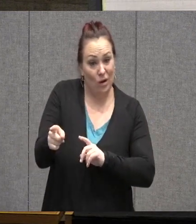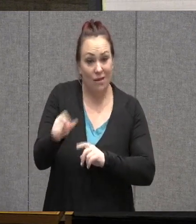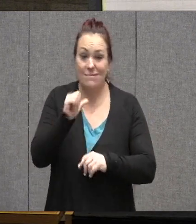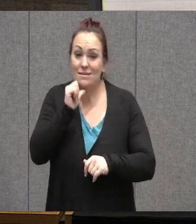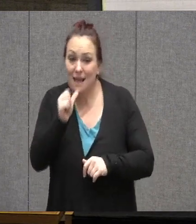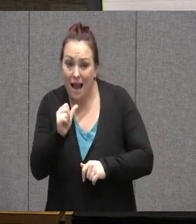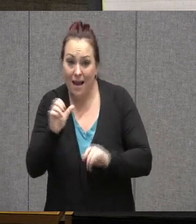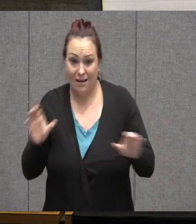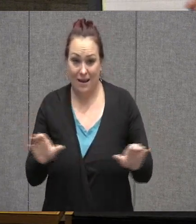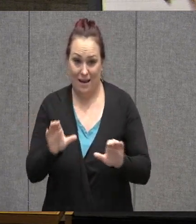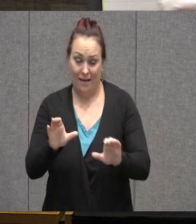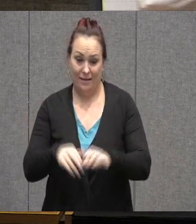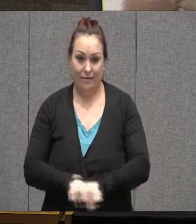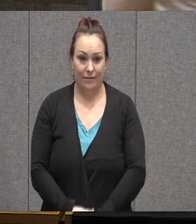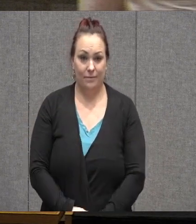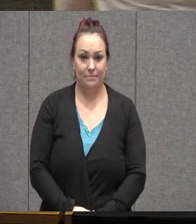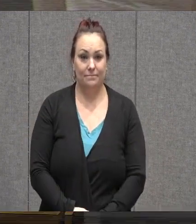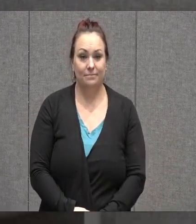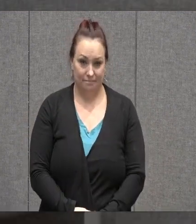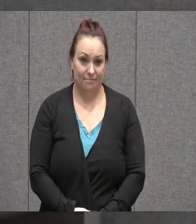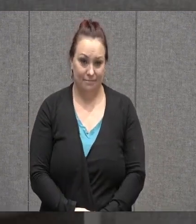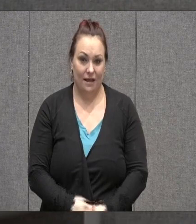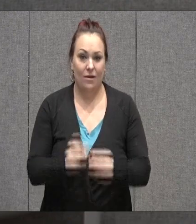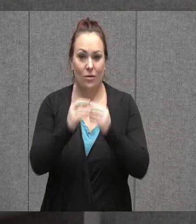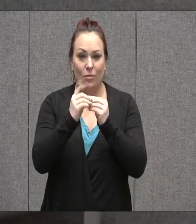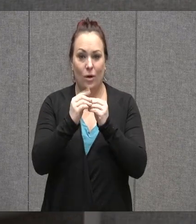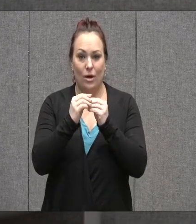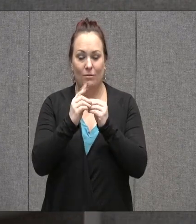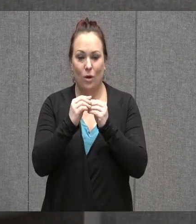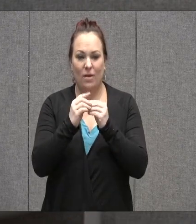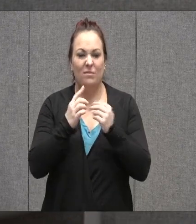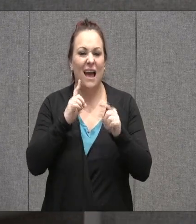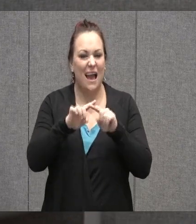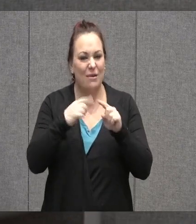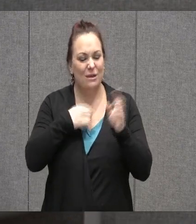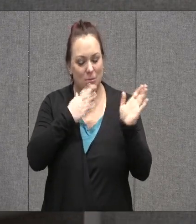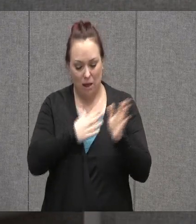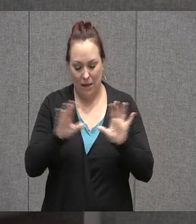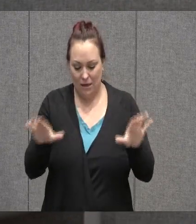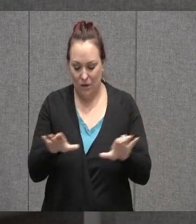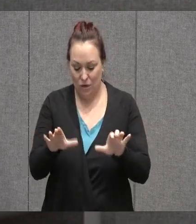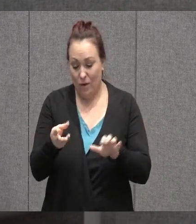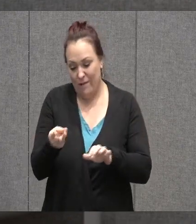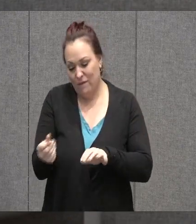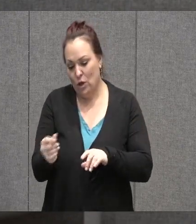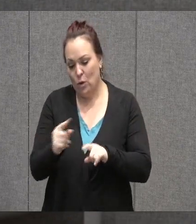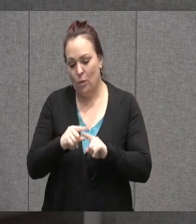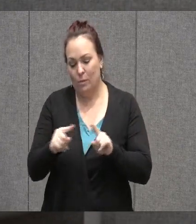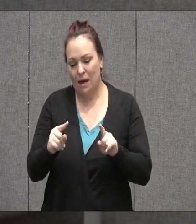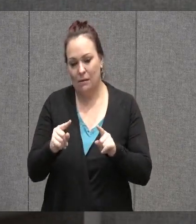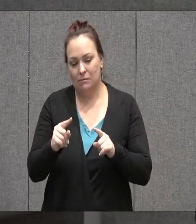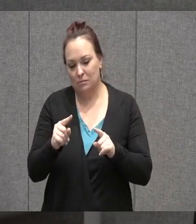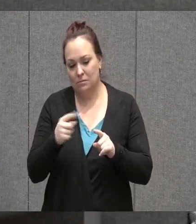And we'll do one more, 'cause I was only gonna do a few. But mis, what does mis mean?